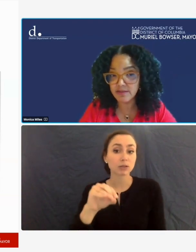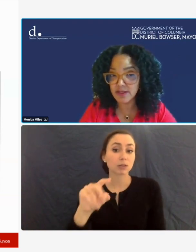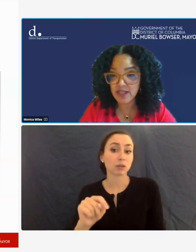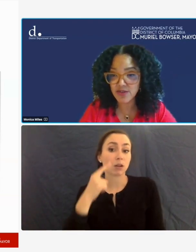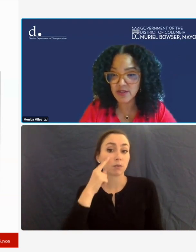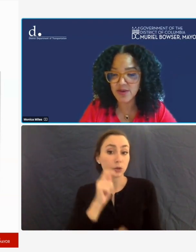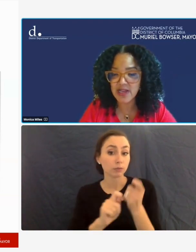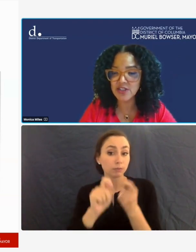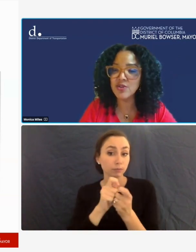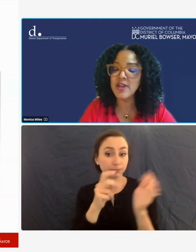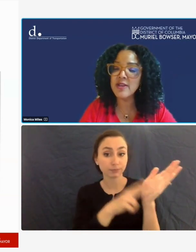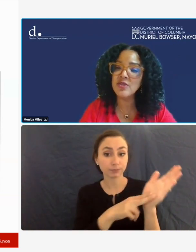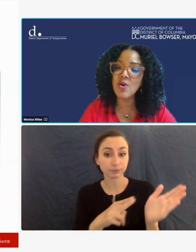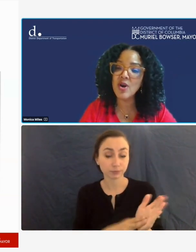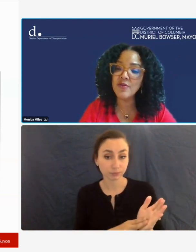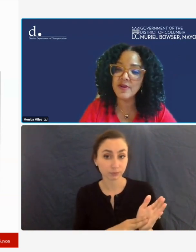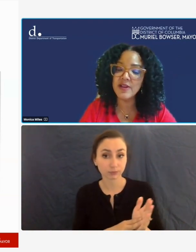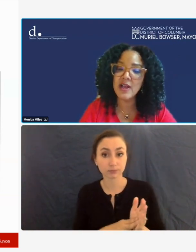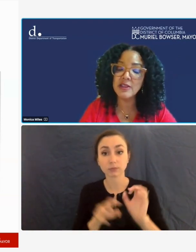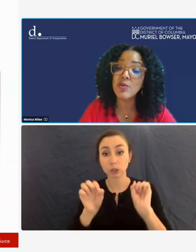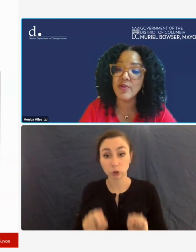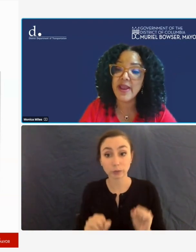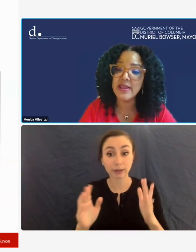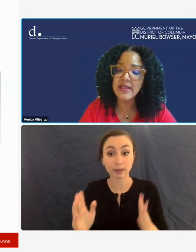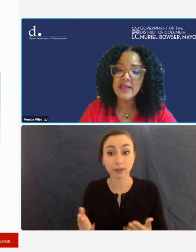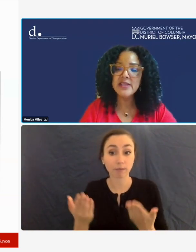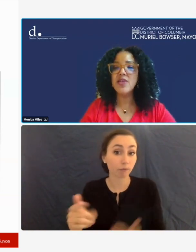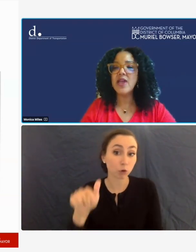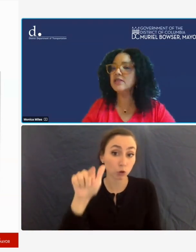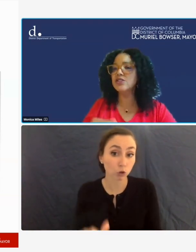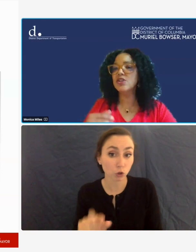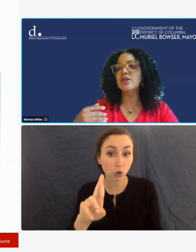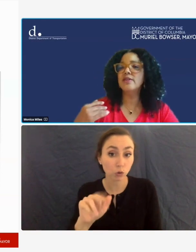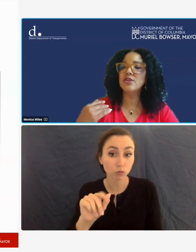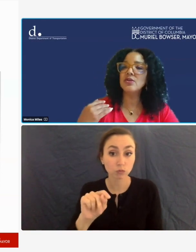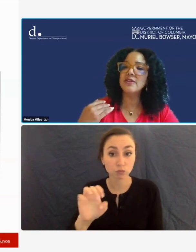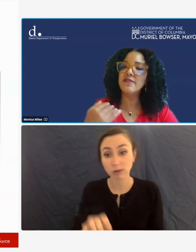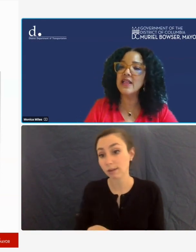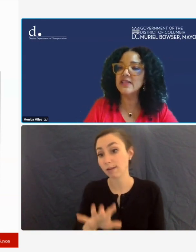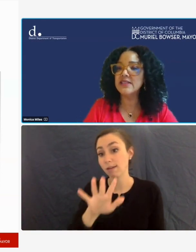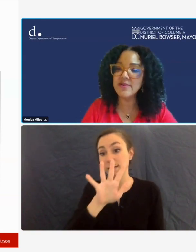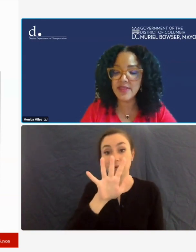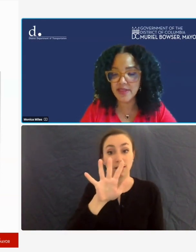contract or project you're able to offer a lower rate so that is a totally totally voluntary thing